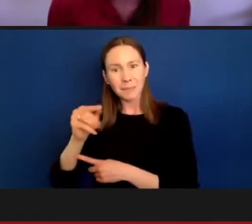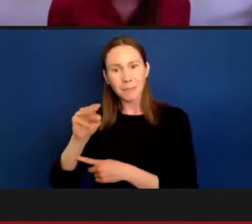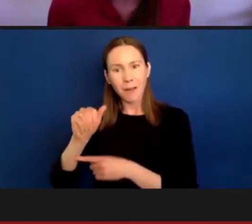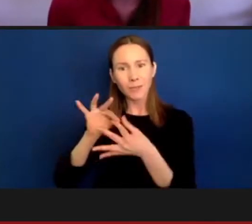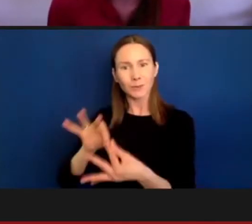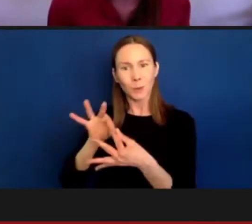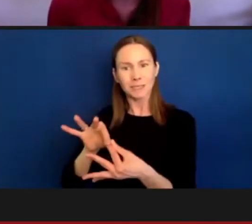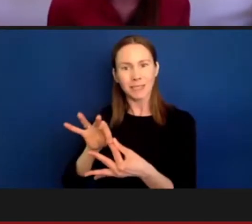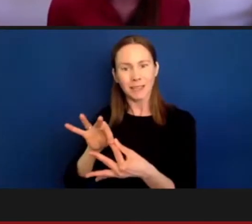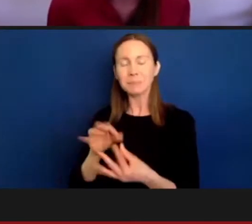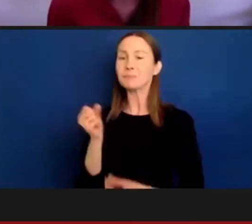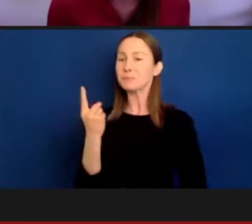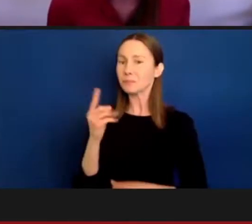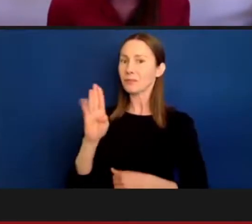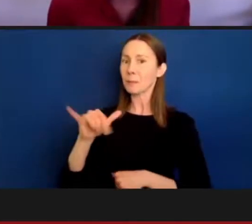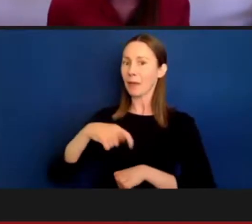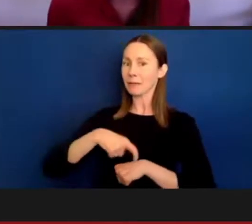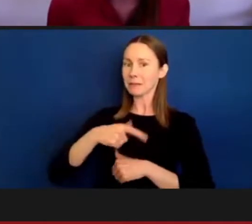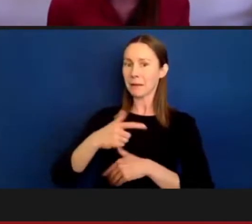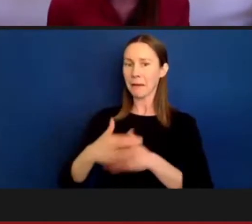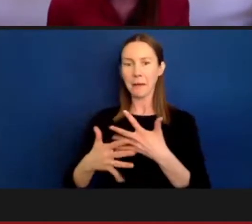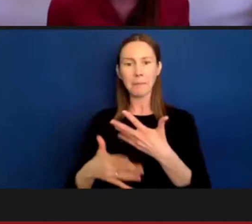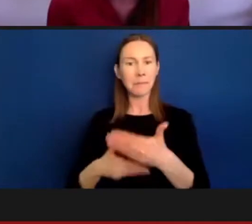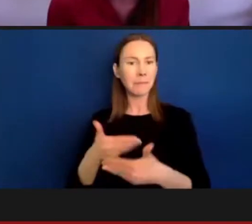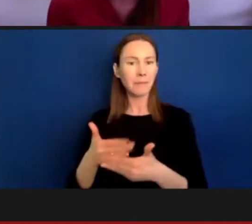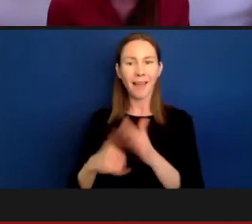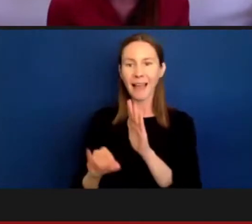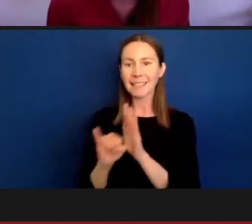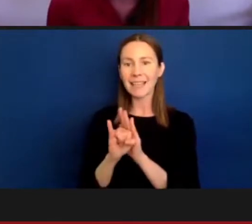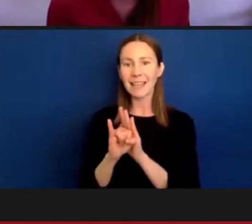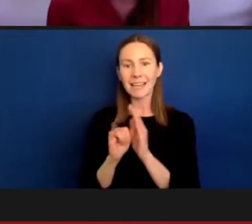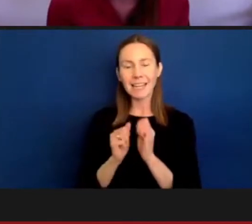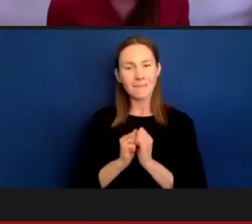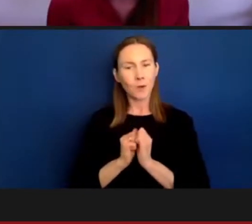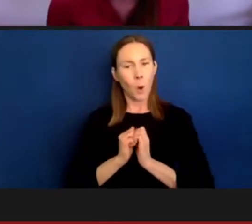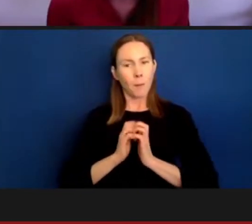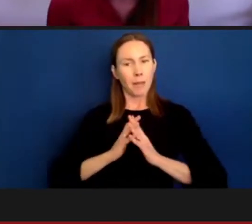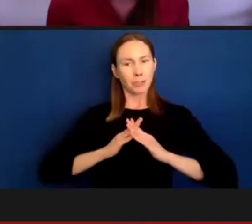And so by the time they're doing their identity formation during adolescence.